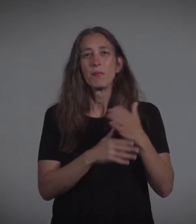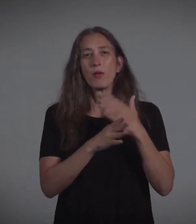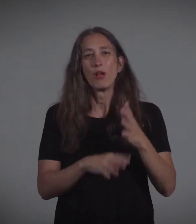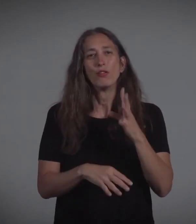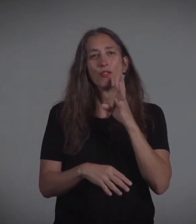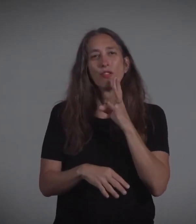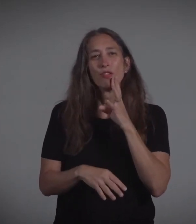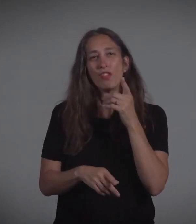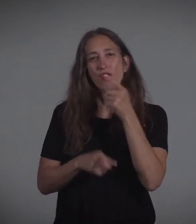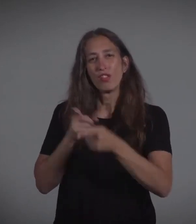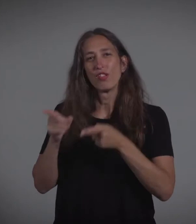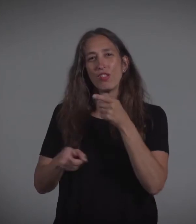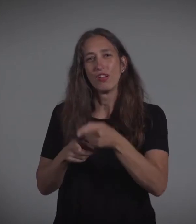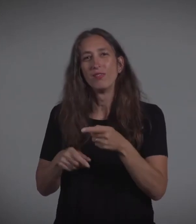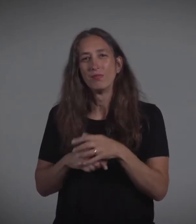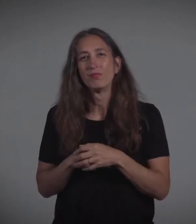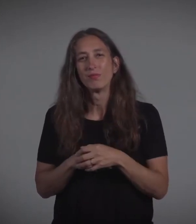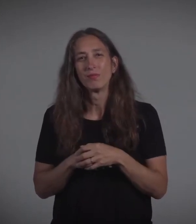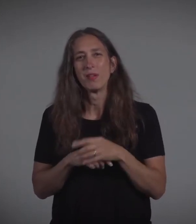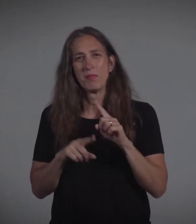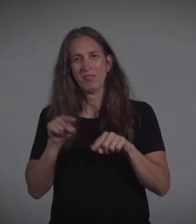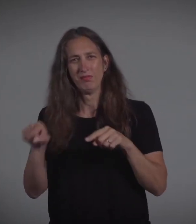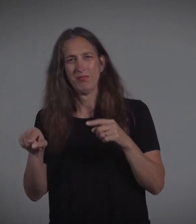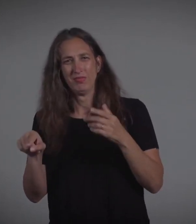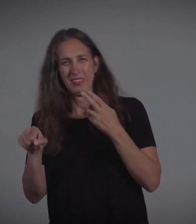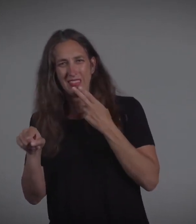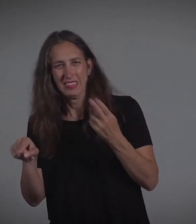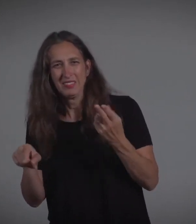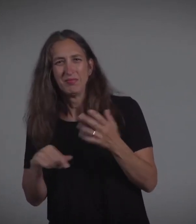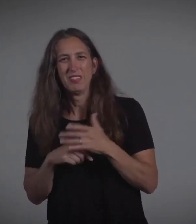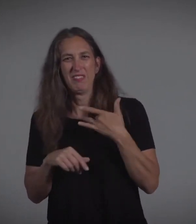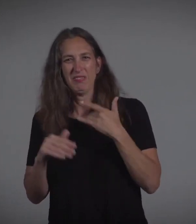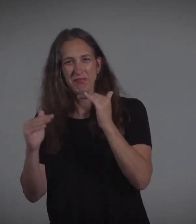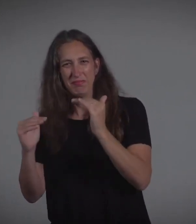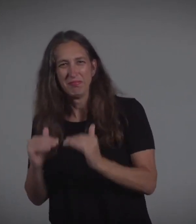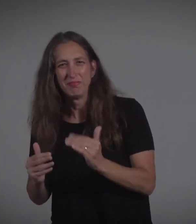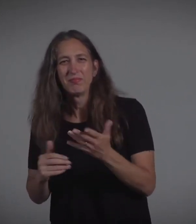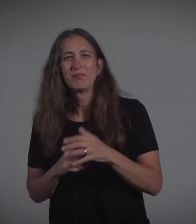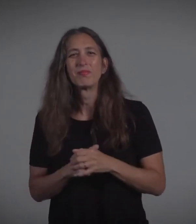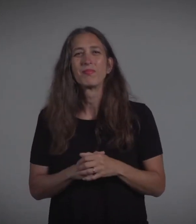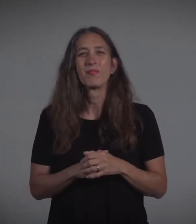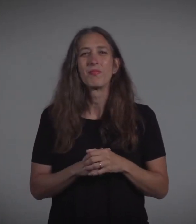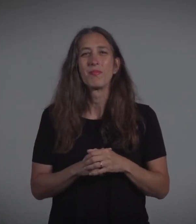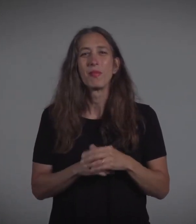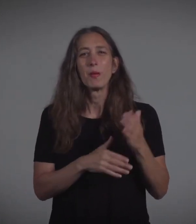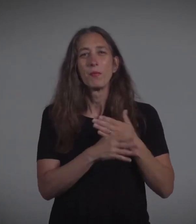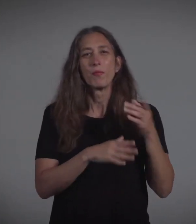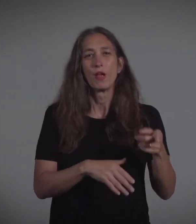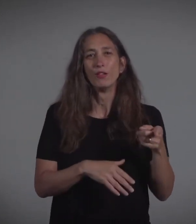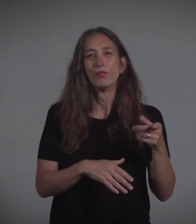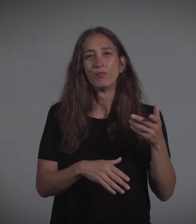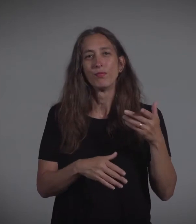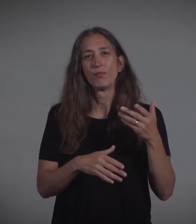The abusive partner insults you. You feel less important than the abuser.